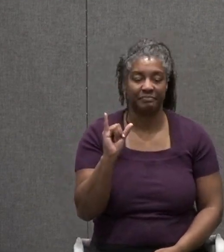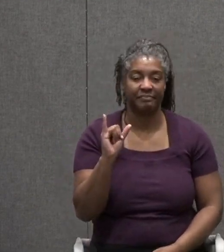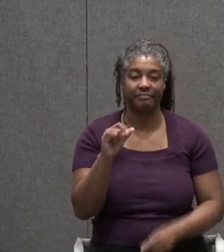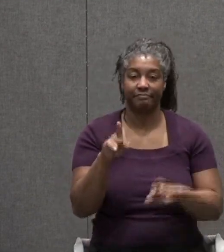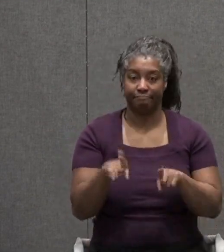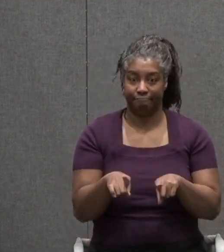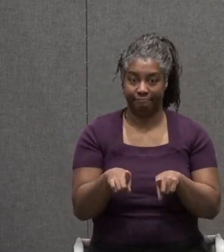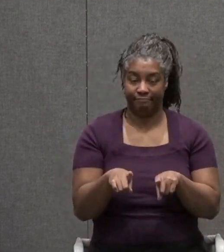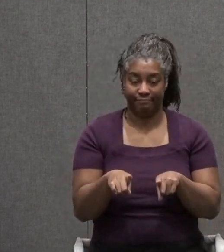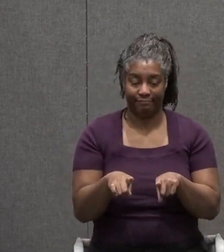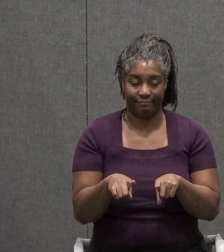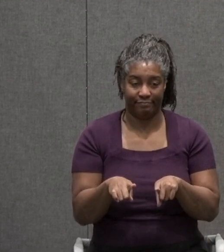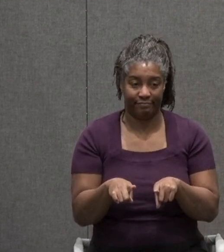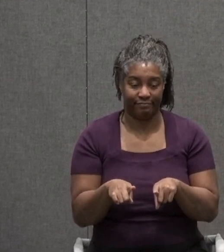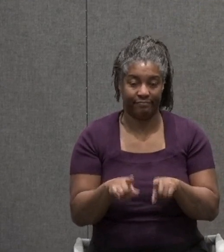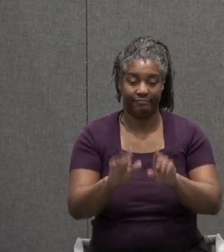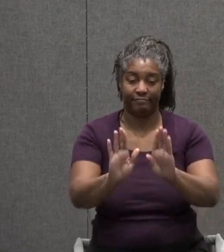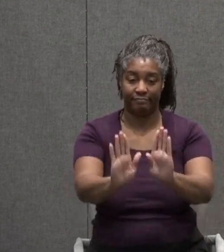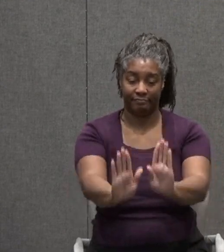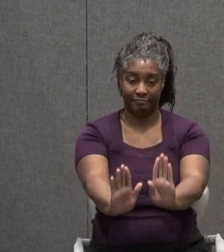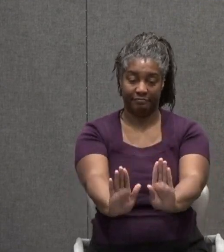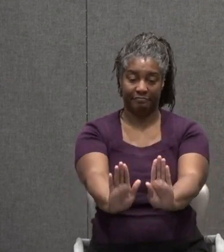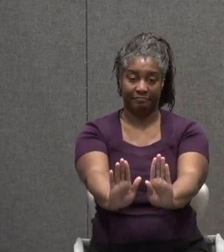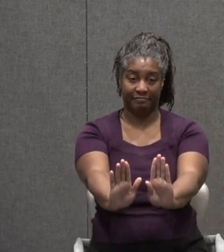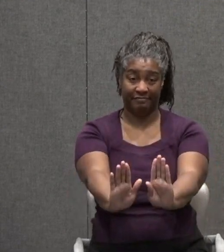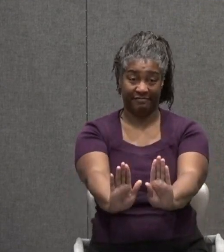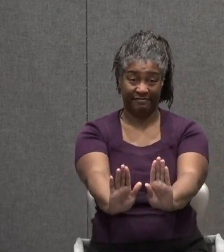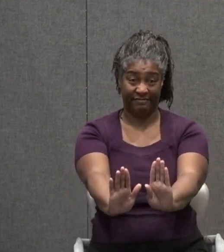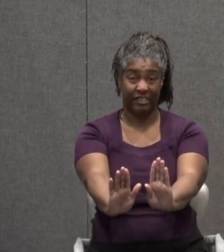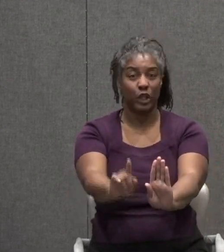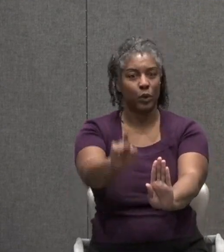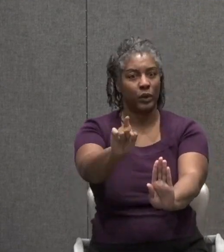So make sure you give yourself plenty of space.